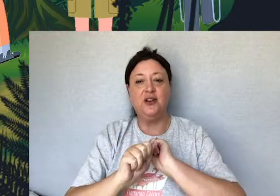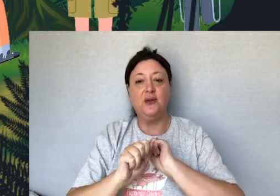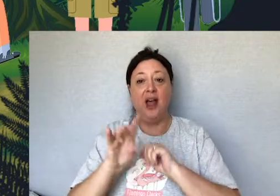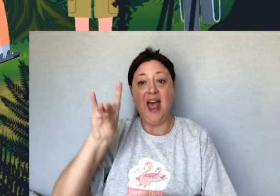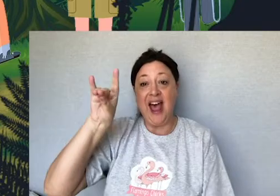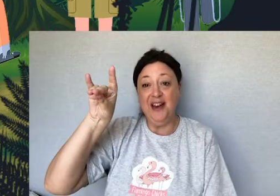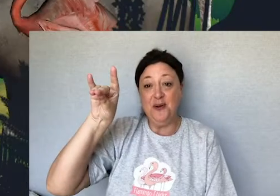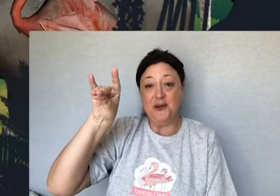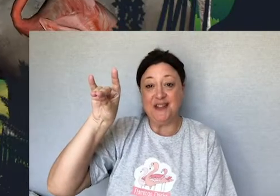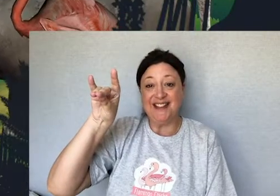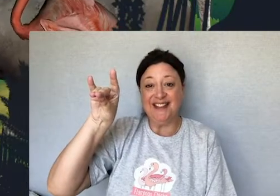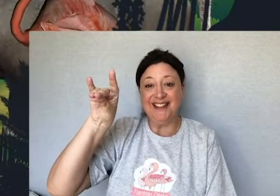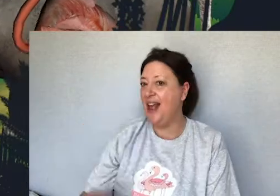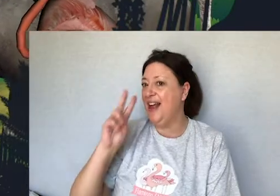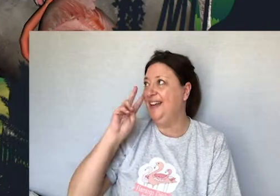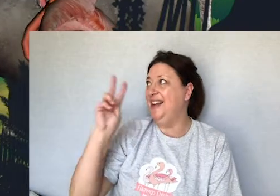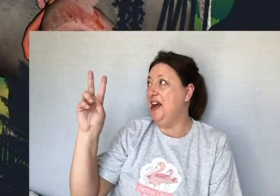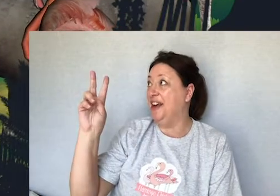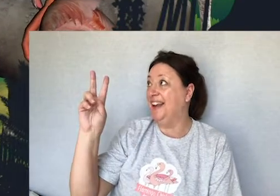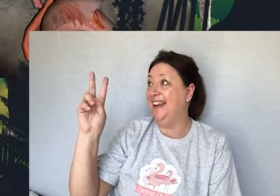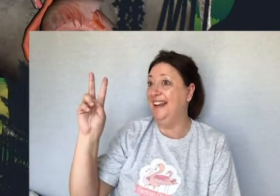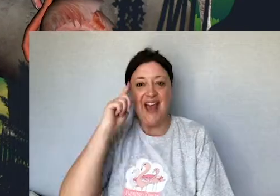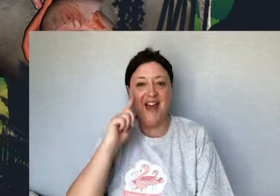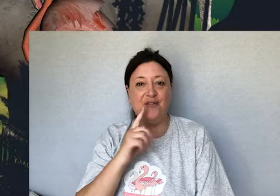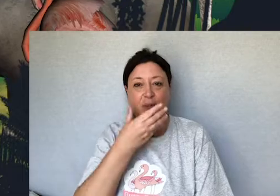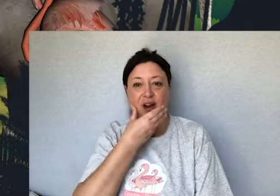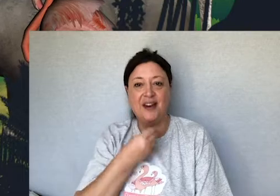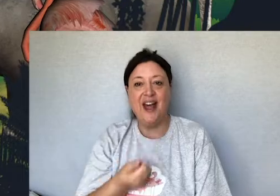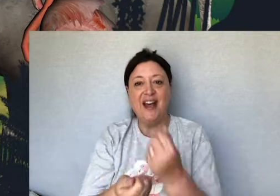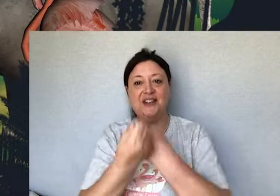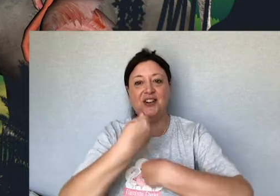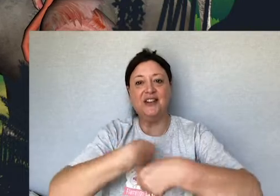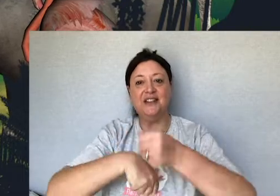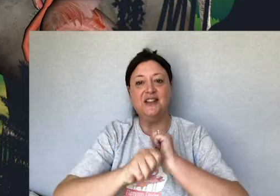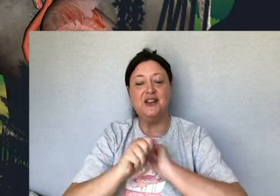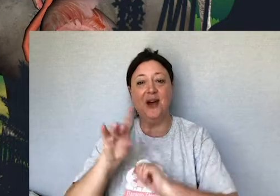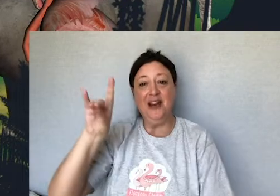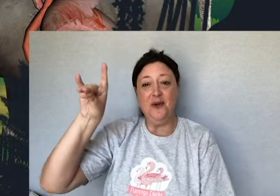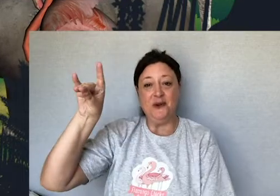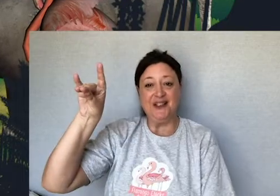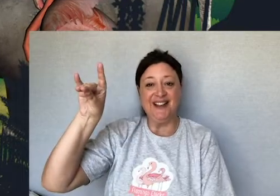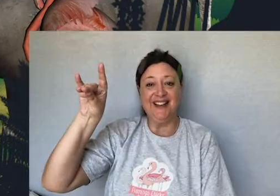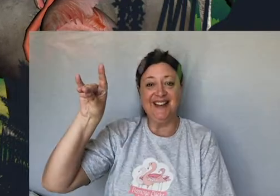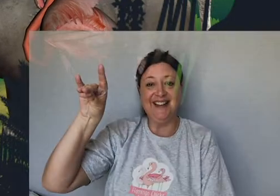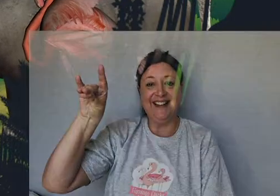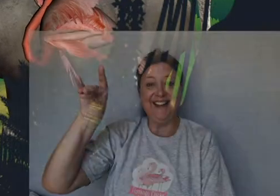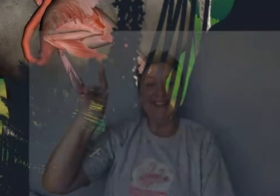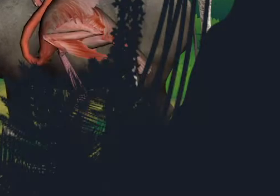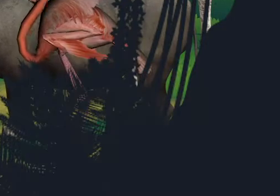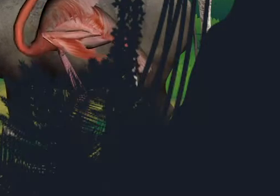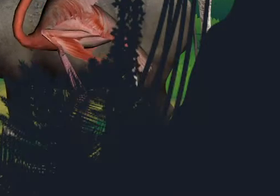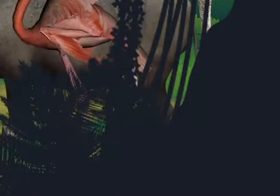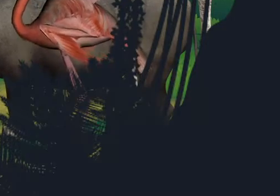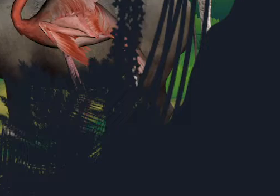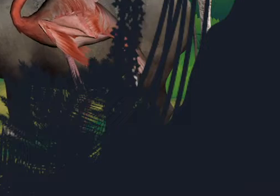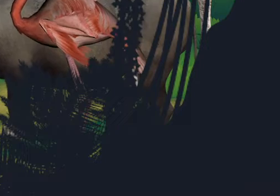going to turn into animals! Wow! look at that everyone's turned into animals. Have you got any